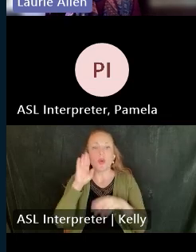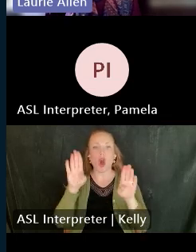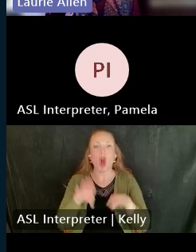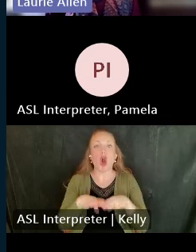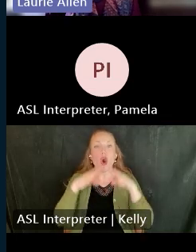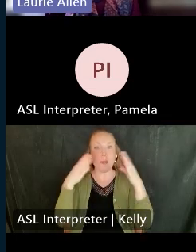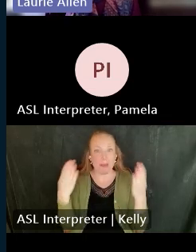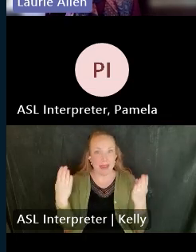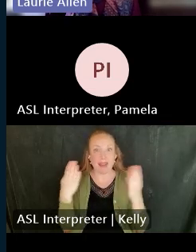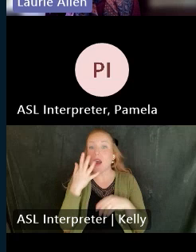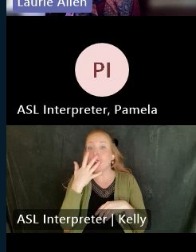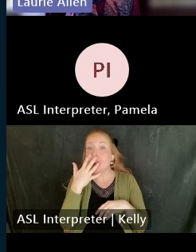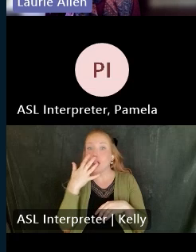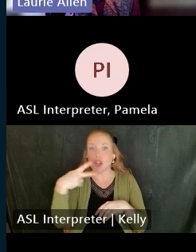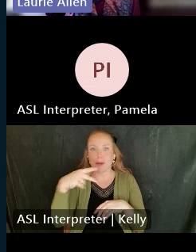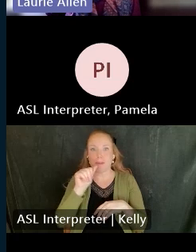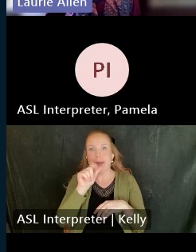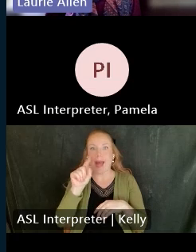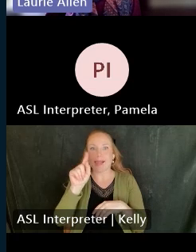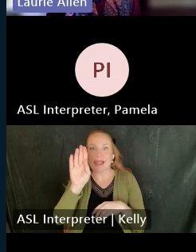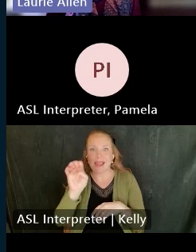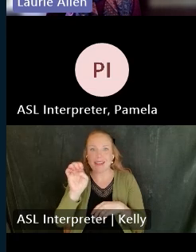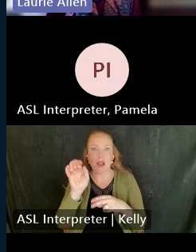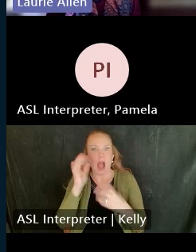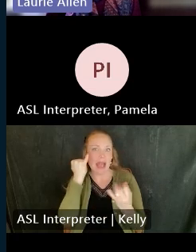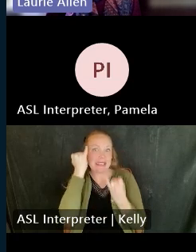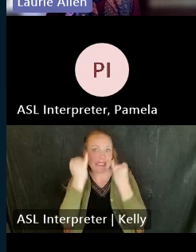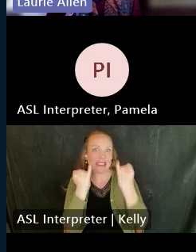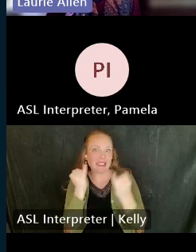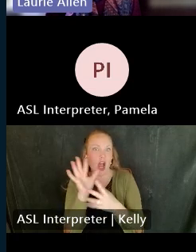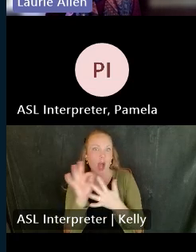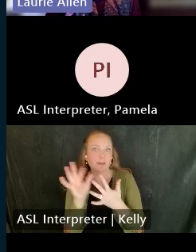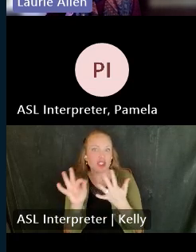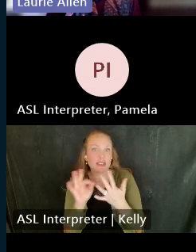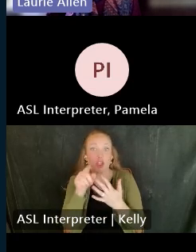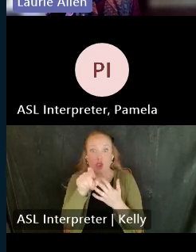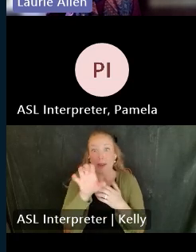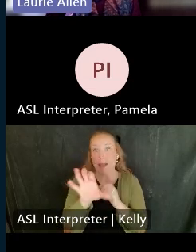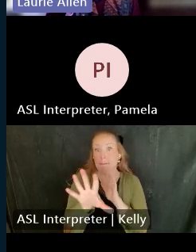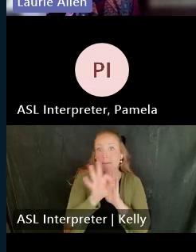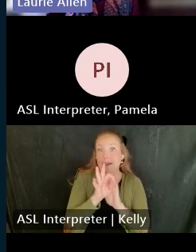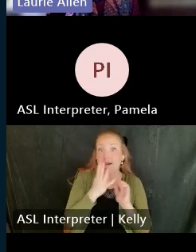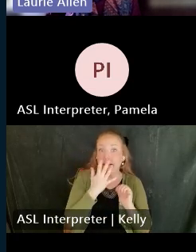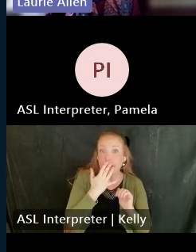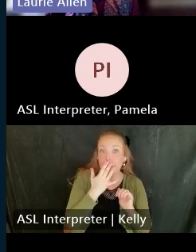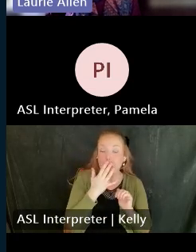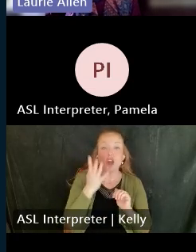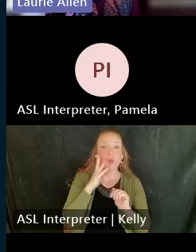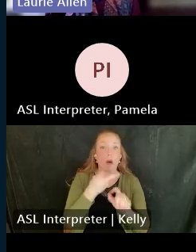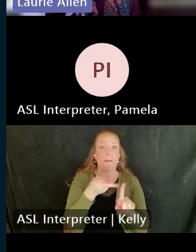palette of high contrast colors that you can select a color from. It gets applied to your text and it resolves that issue.